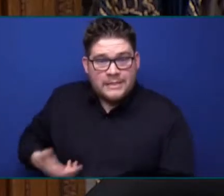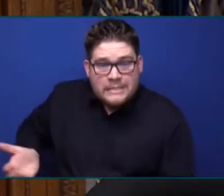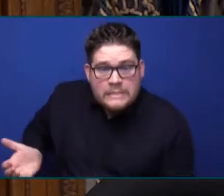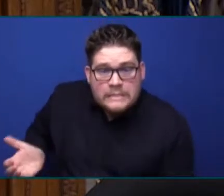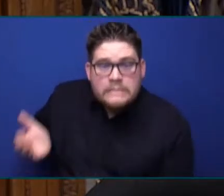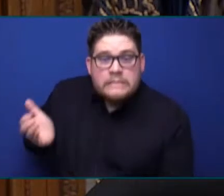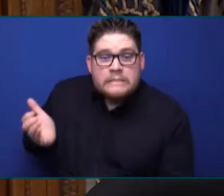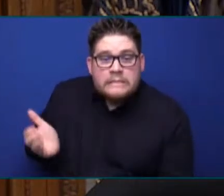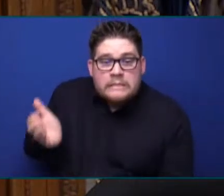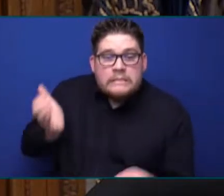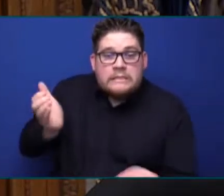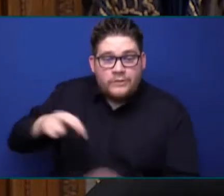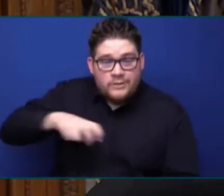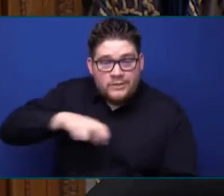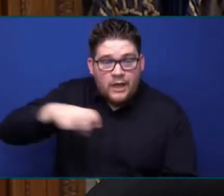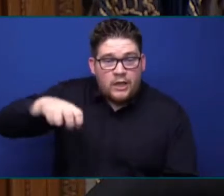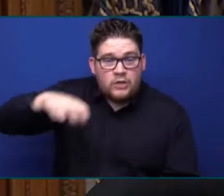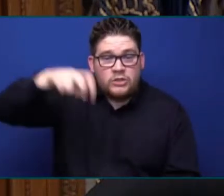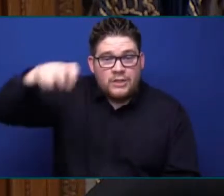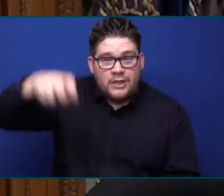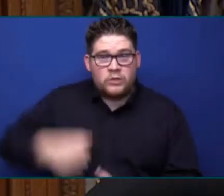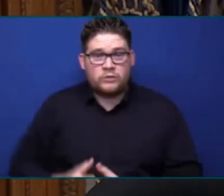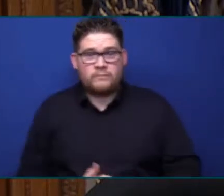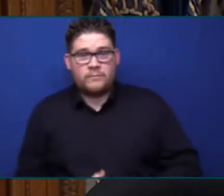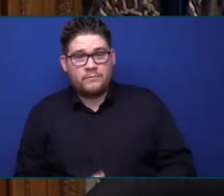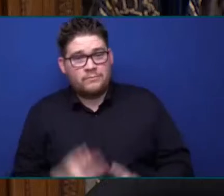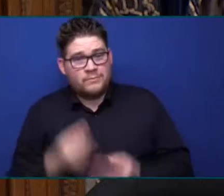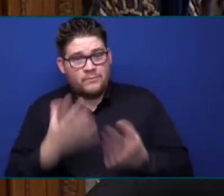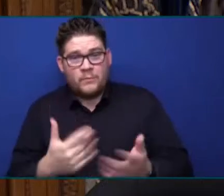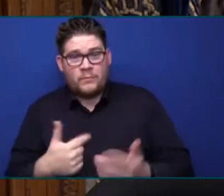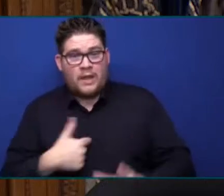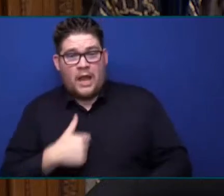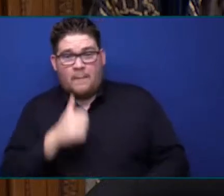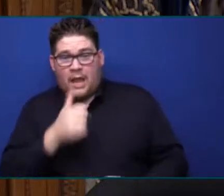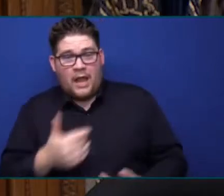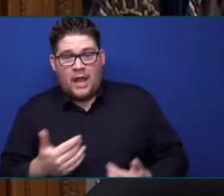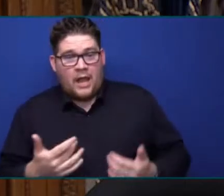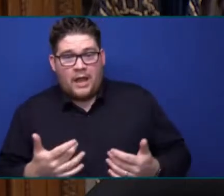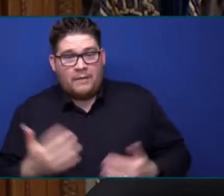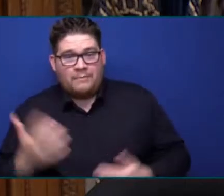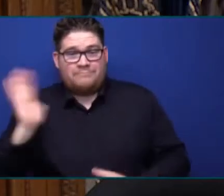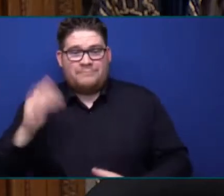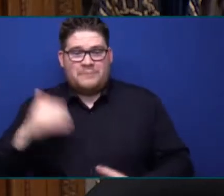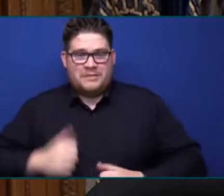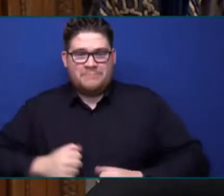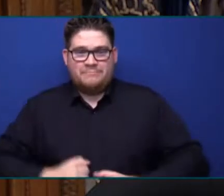I haven’t been getting lighter, I’ll just say that — or my friends trying to come up with innovative